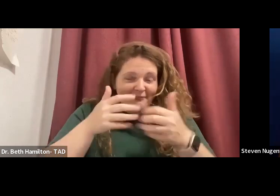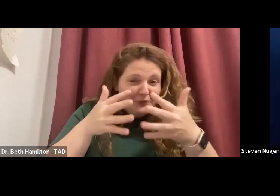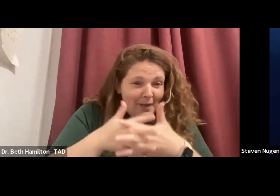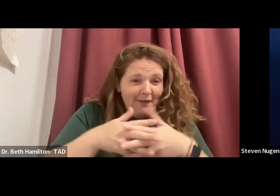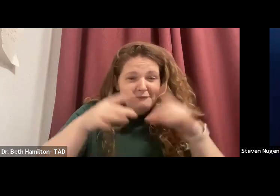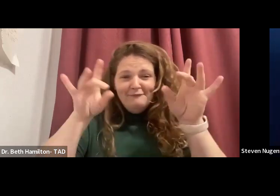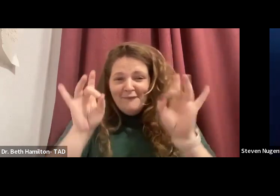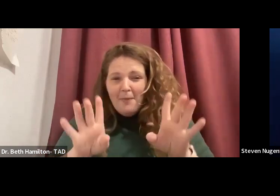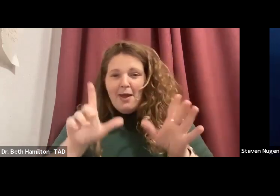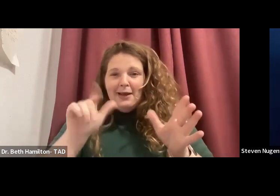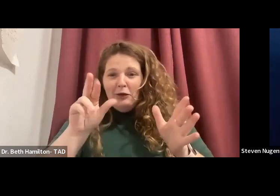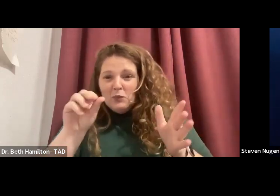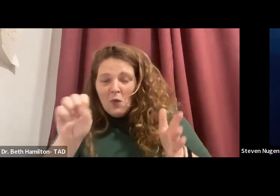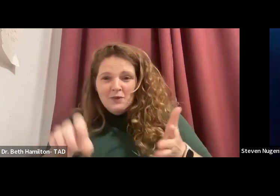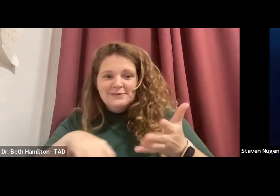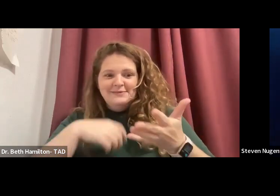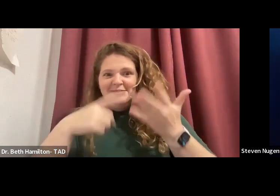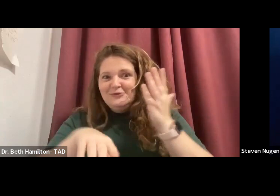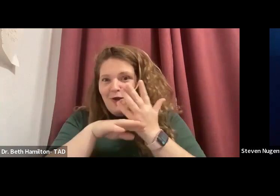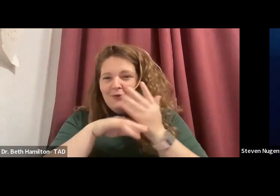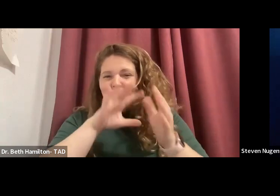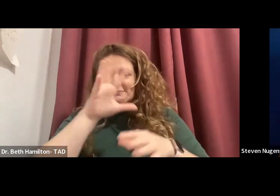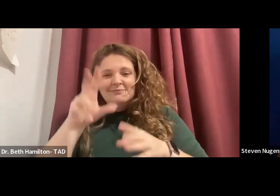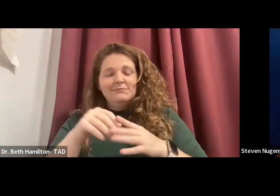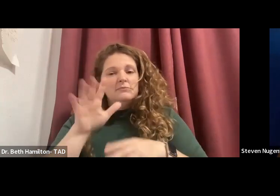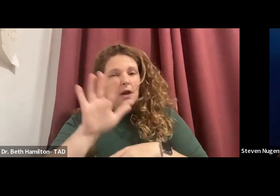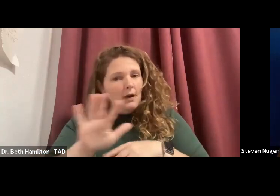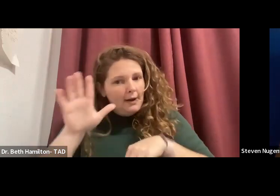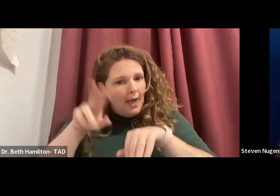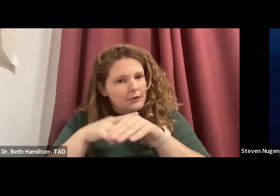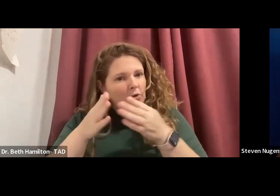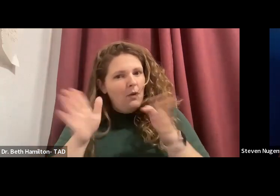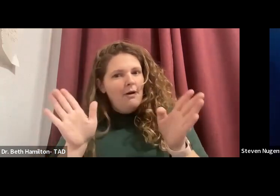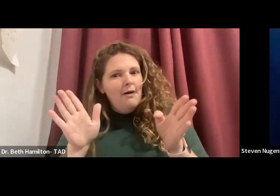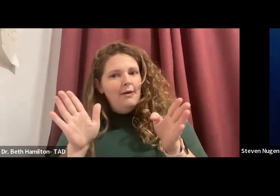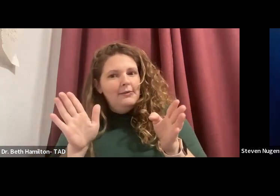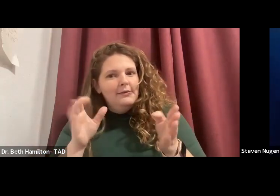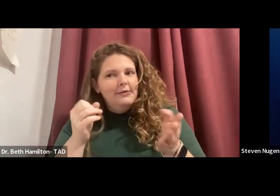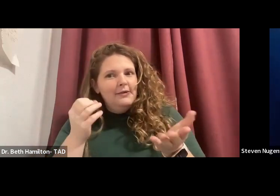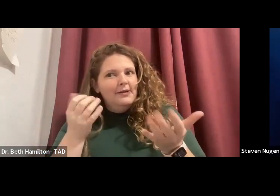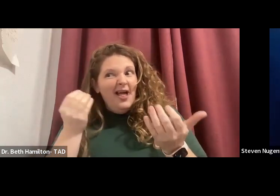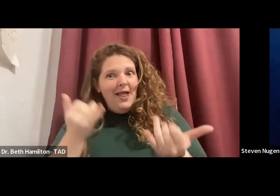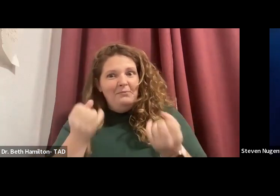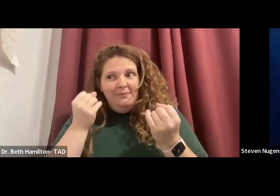community to support these initiatives such as with the Ni the Nike company to provide